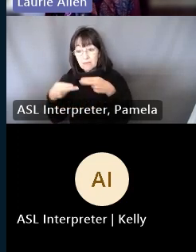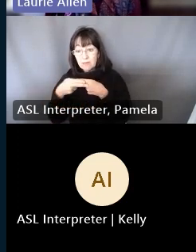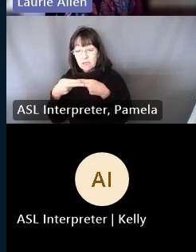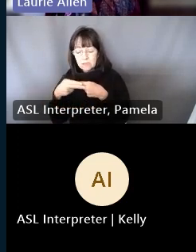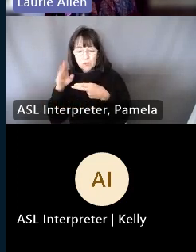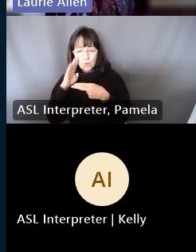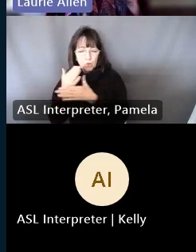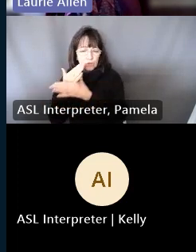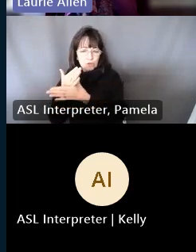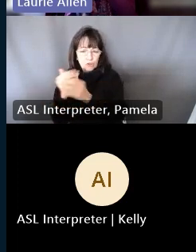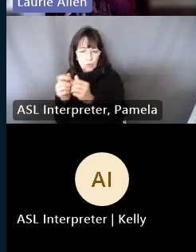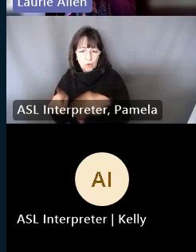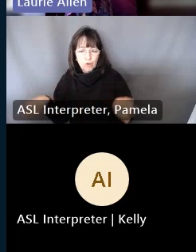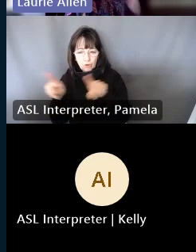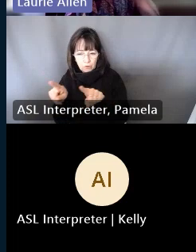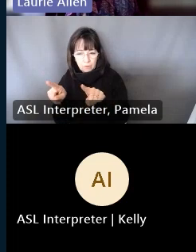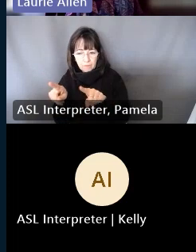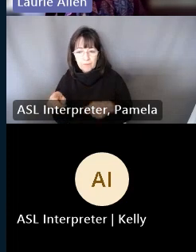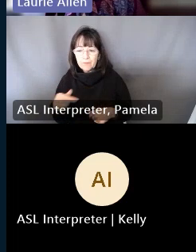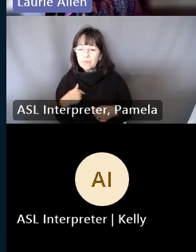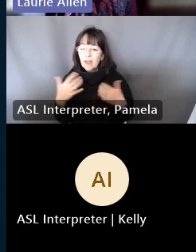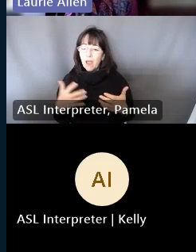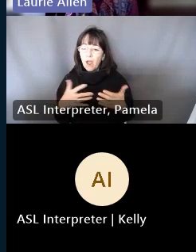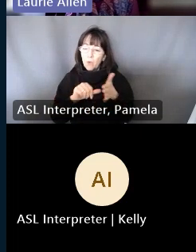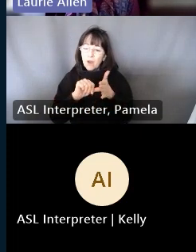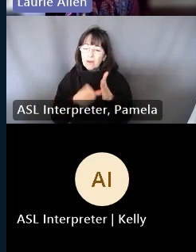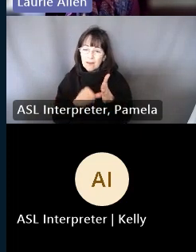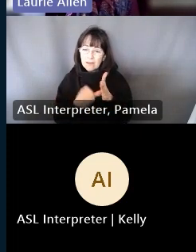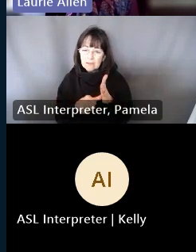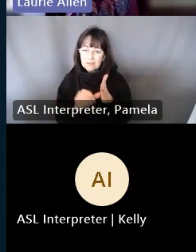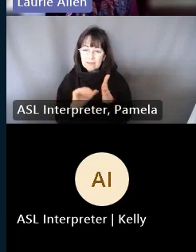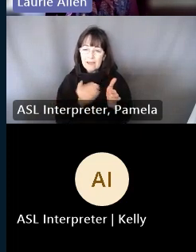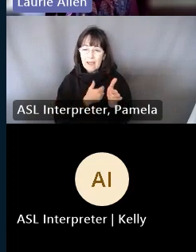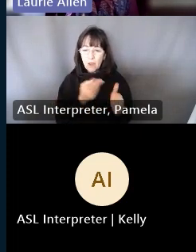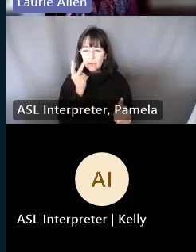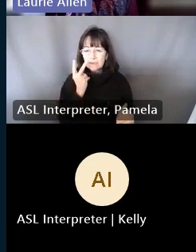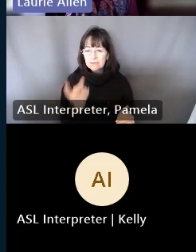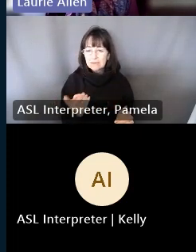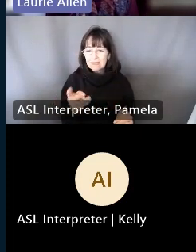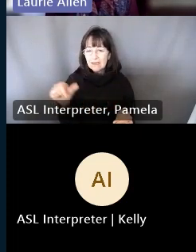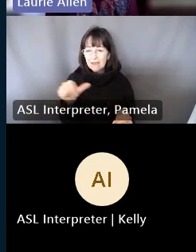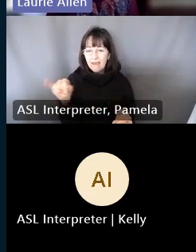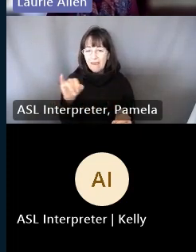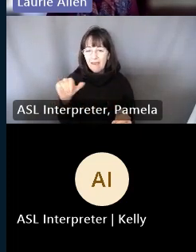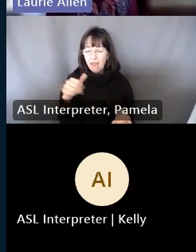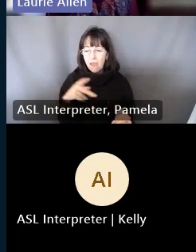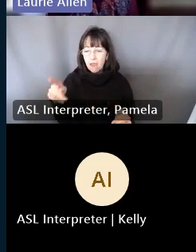But one application I do like to highlight here is our Seeing Eye app. And this is a mobile phone app built with and for the blind